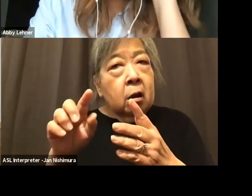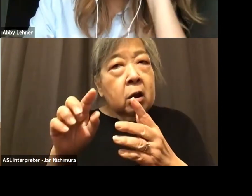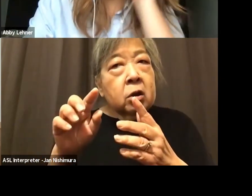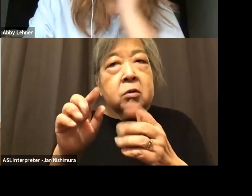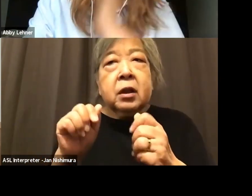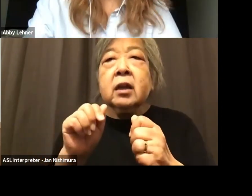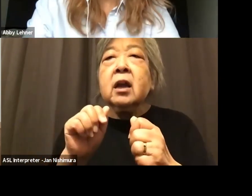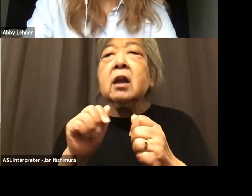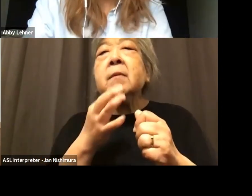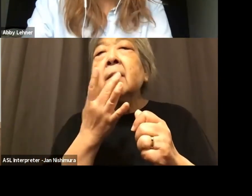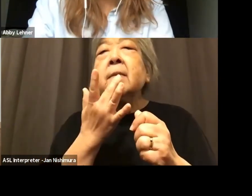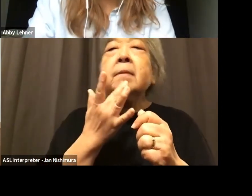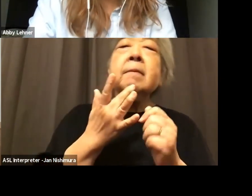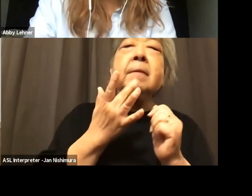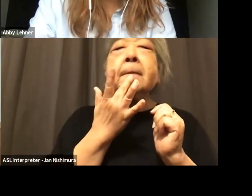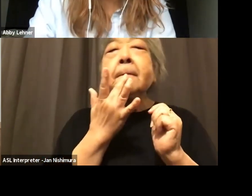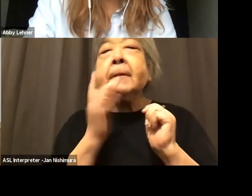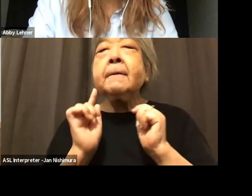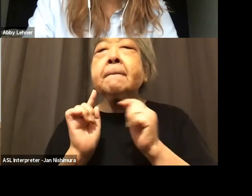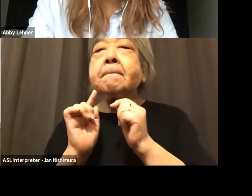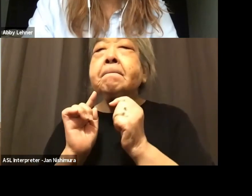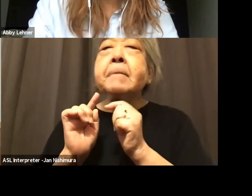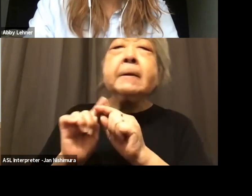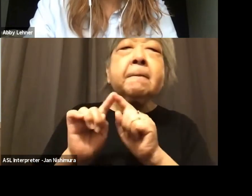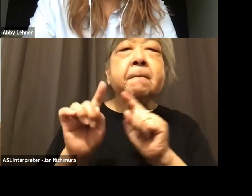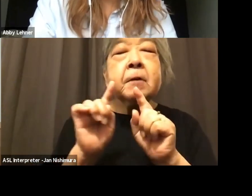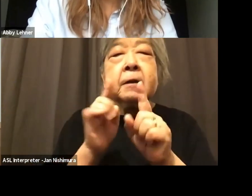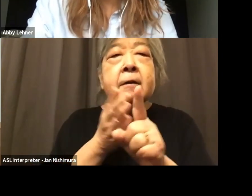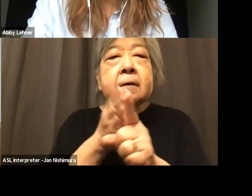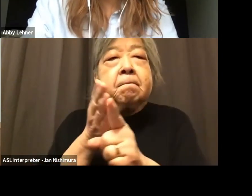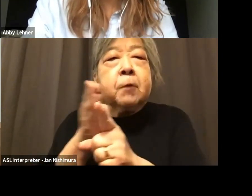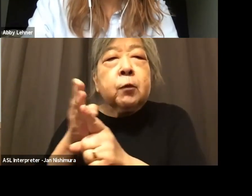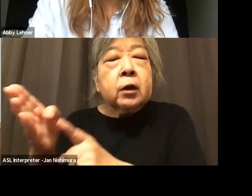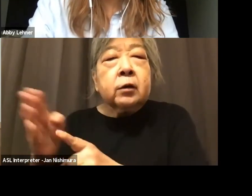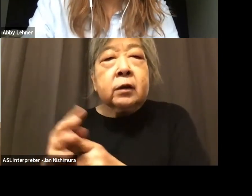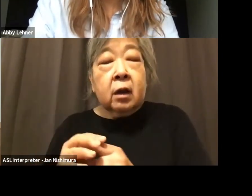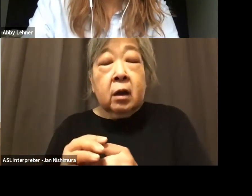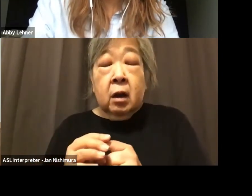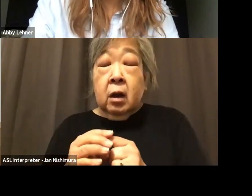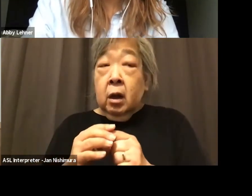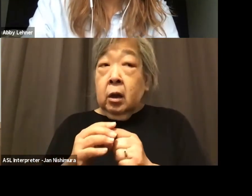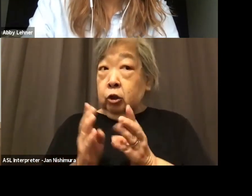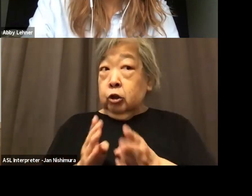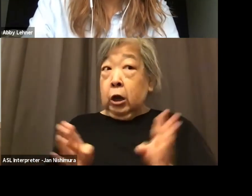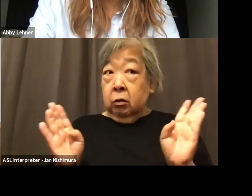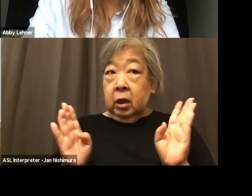And the third attractive thing that definitely attracts a lot of visitors in general as well